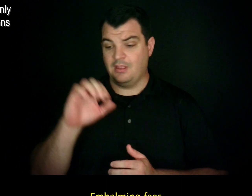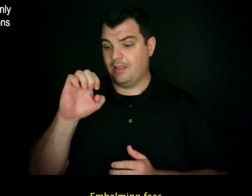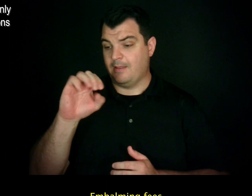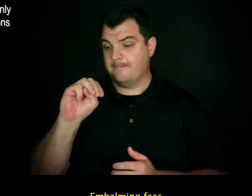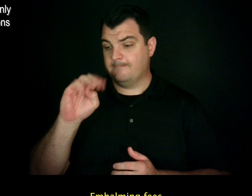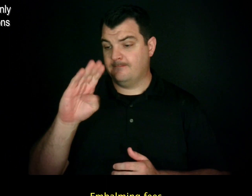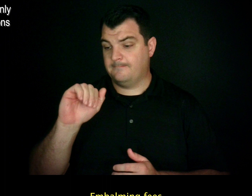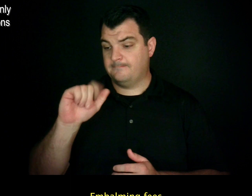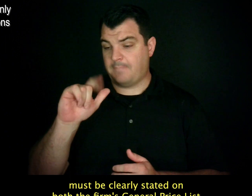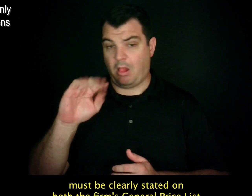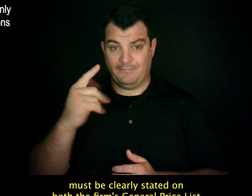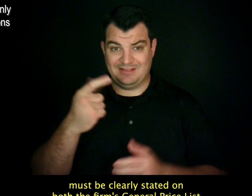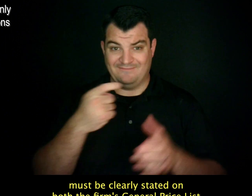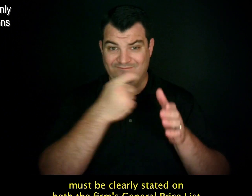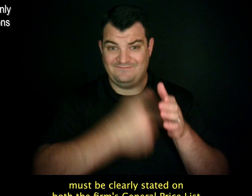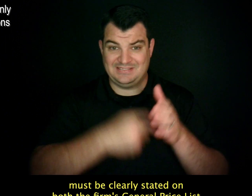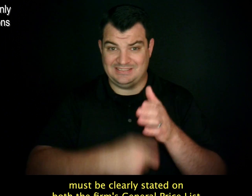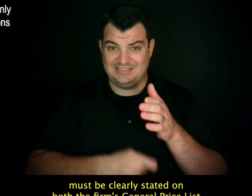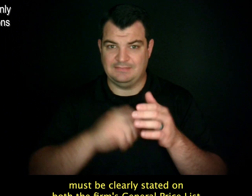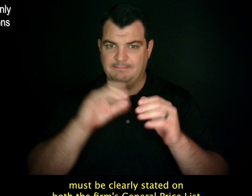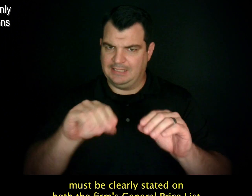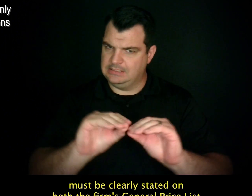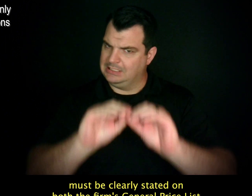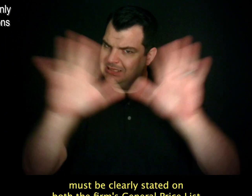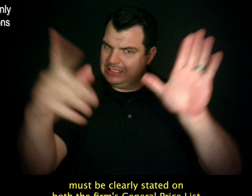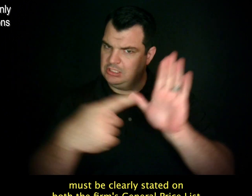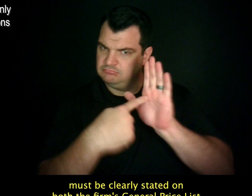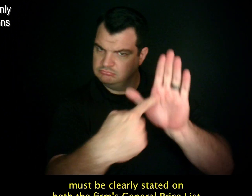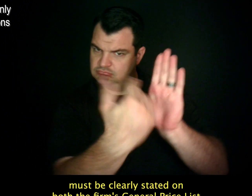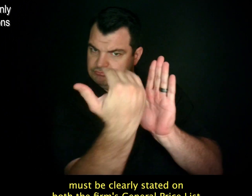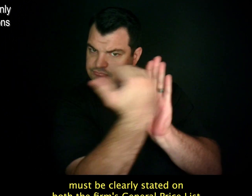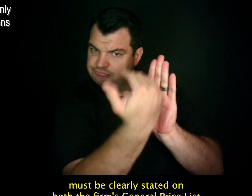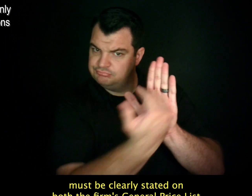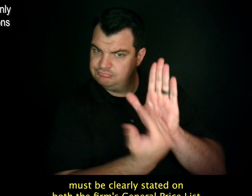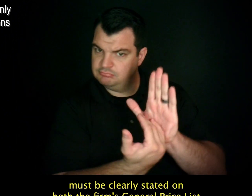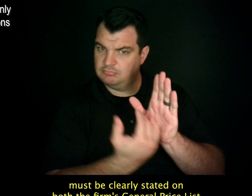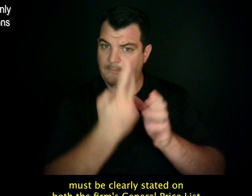Embalming fees must be clearly stated on both the firm's General Price List